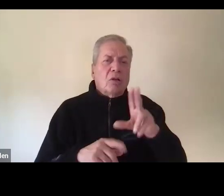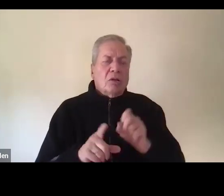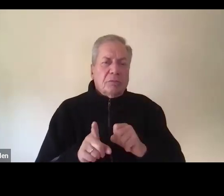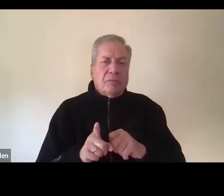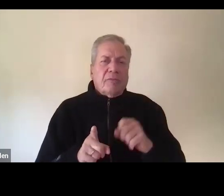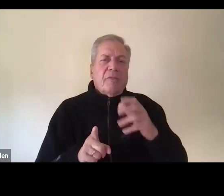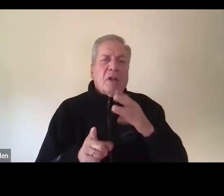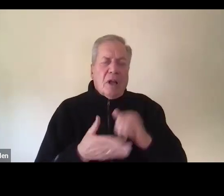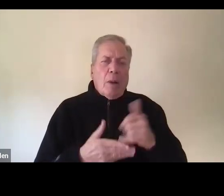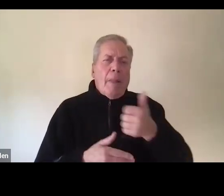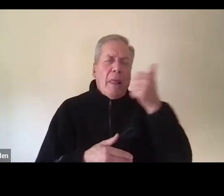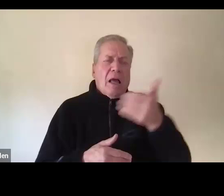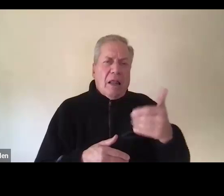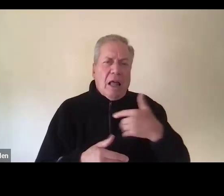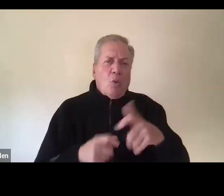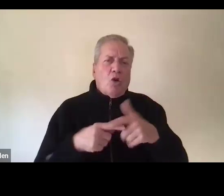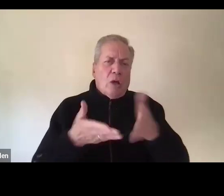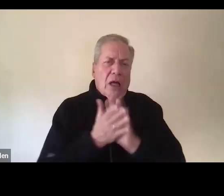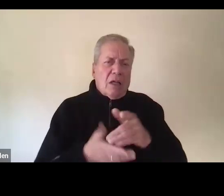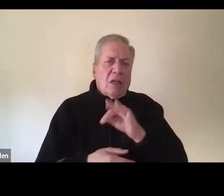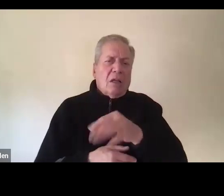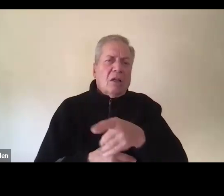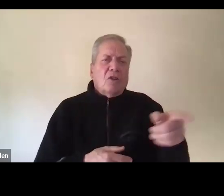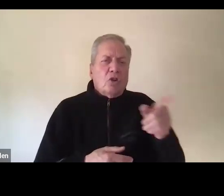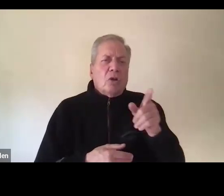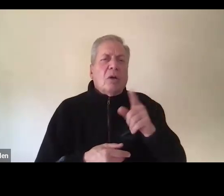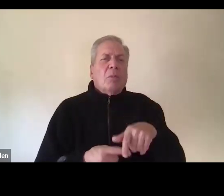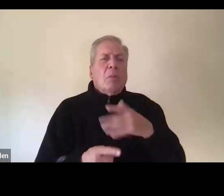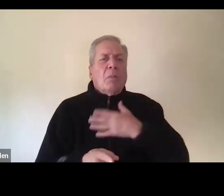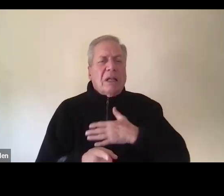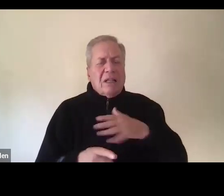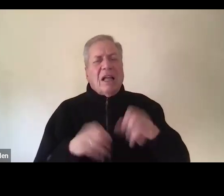The other thing I want to ask of you is please take a few